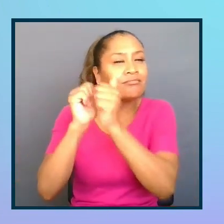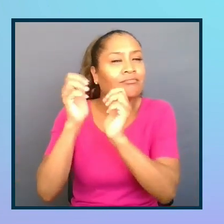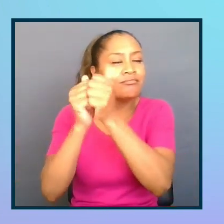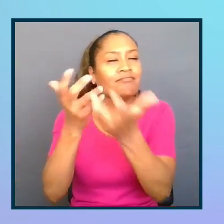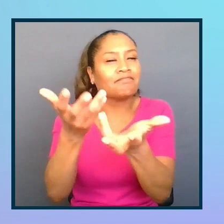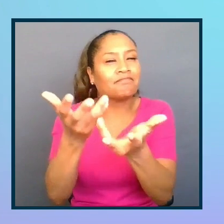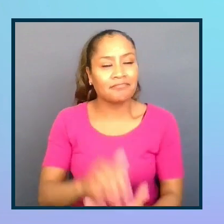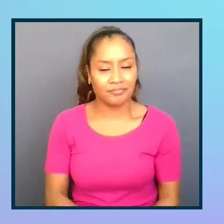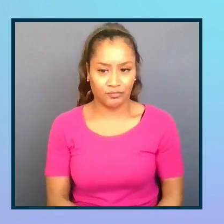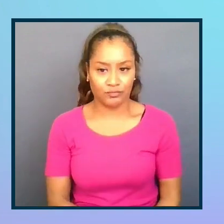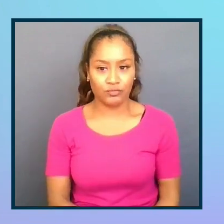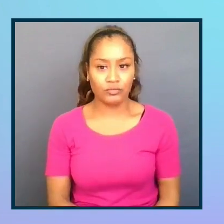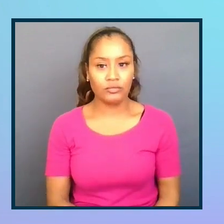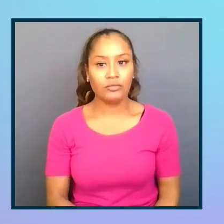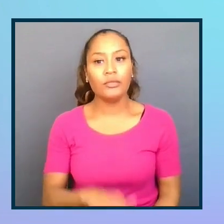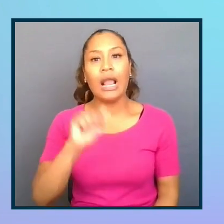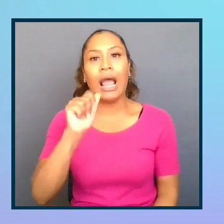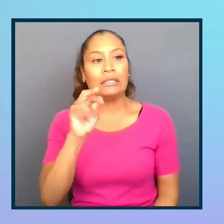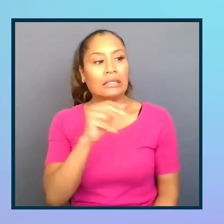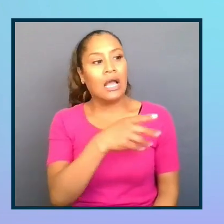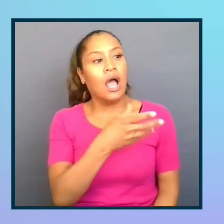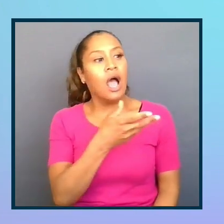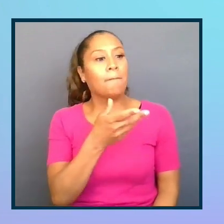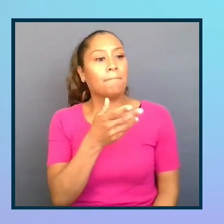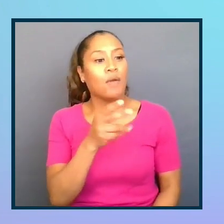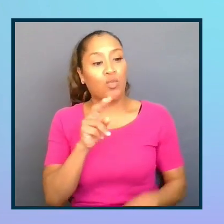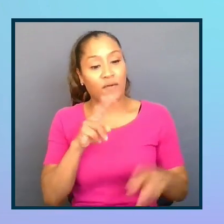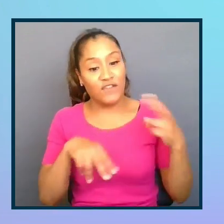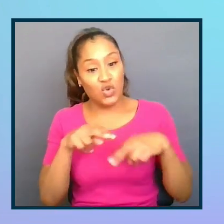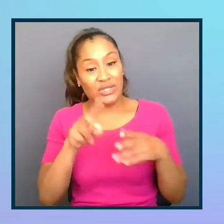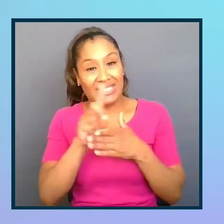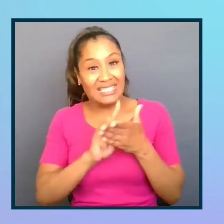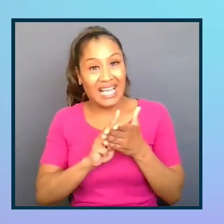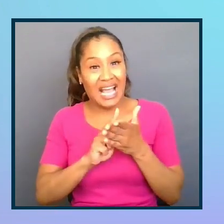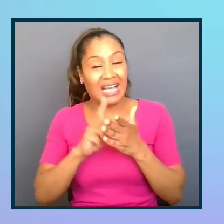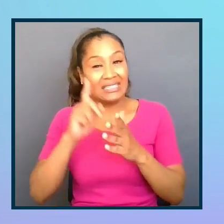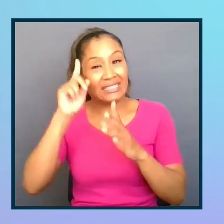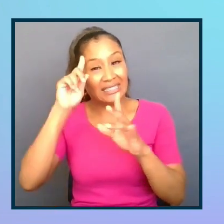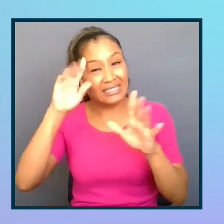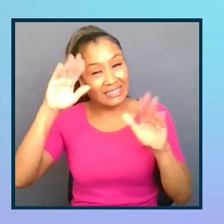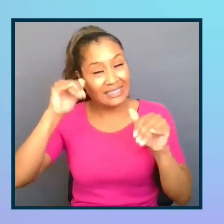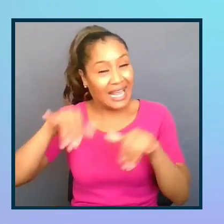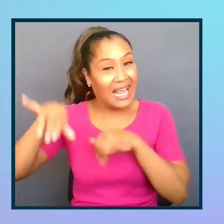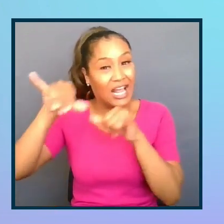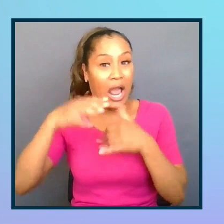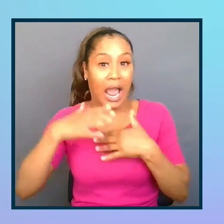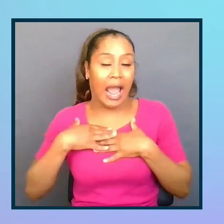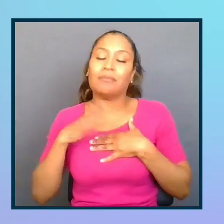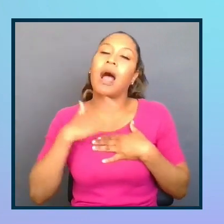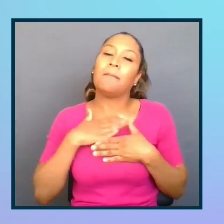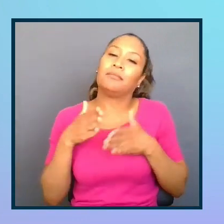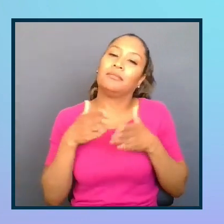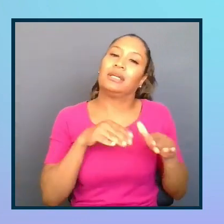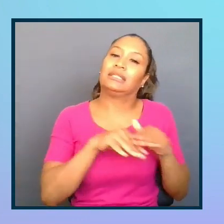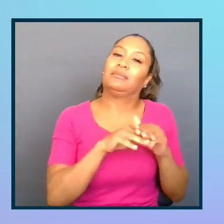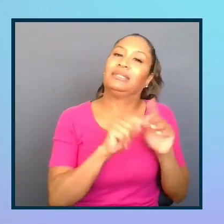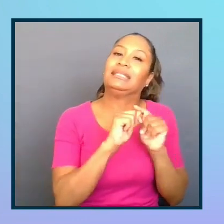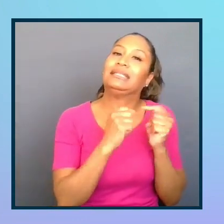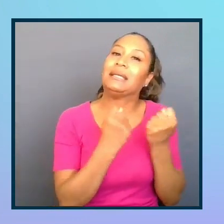Reviewing design standards is not something that I personally do, 'cause I'm more in the accessibility team as opposed to the design team.